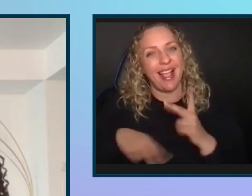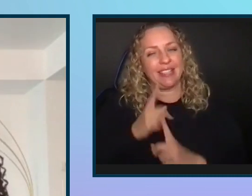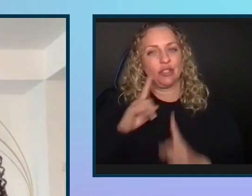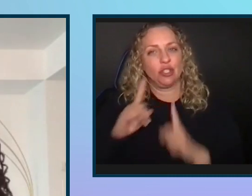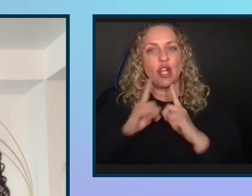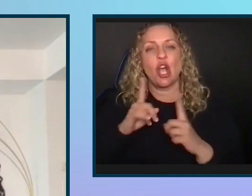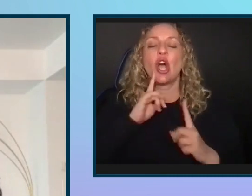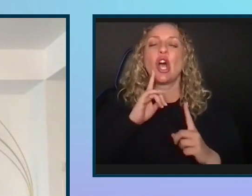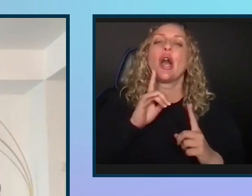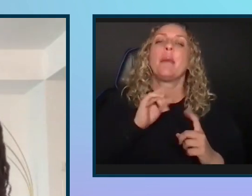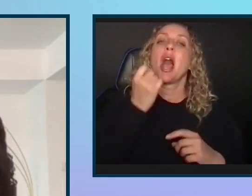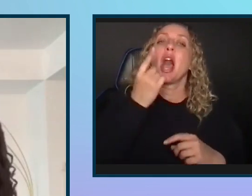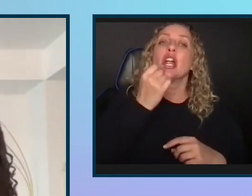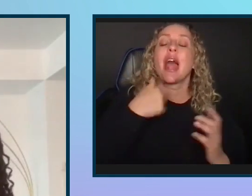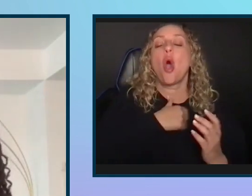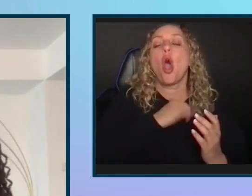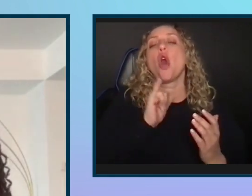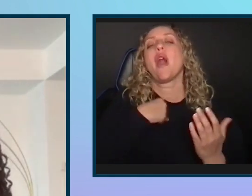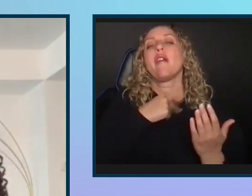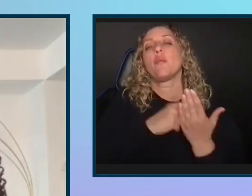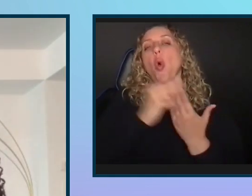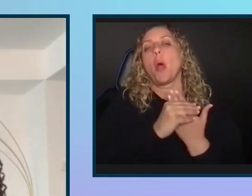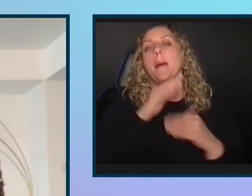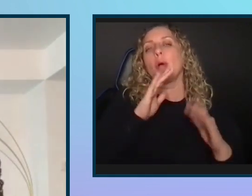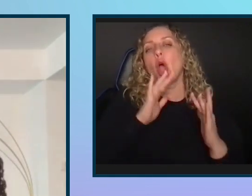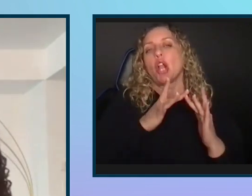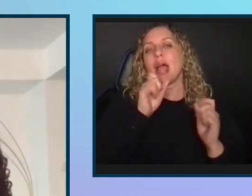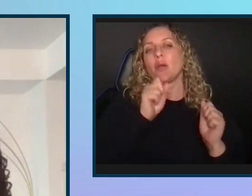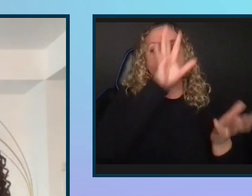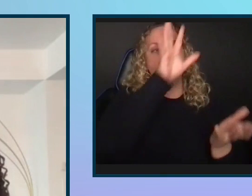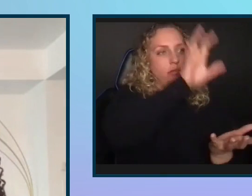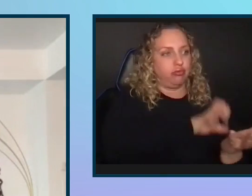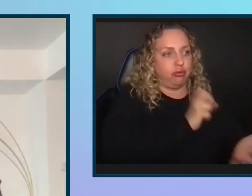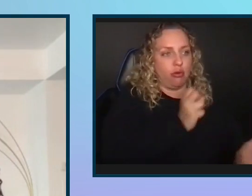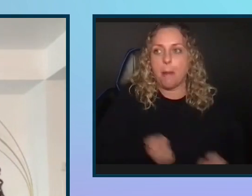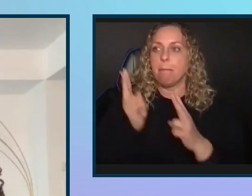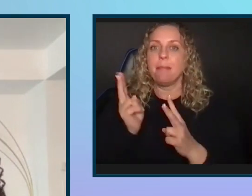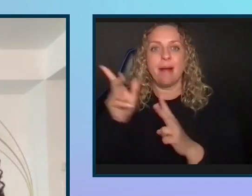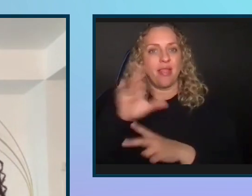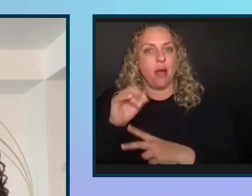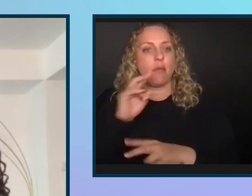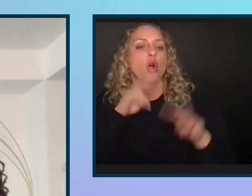that actually you can copy and paste your content into and they will look at it for you and give you an estimated reading level,